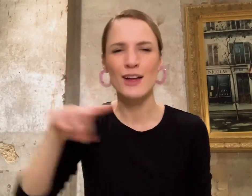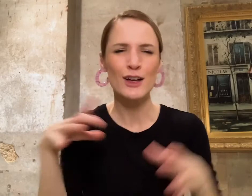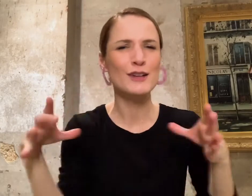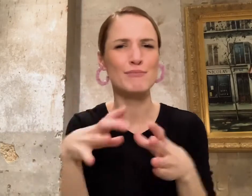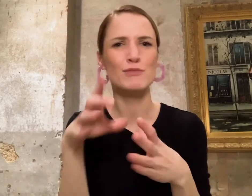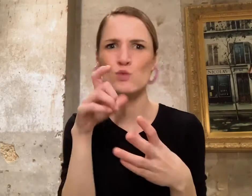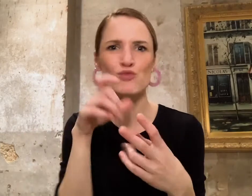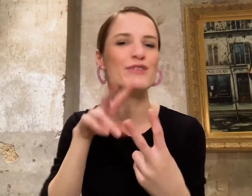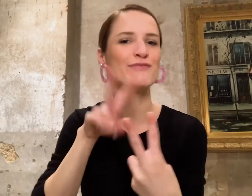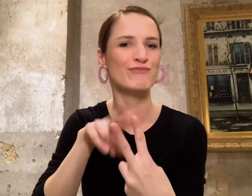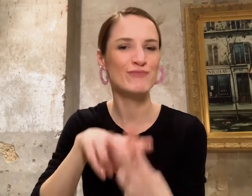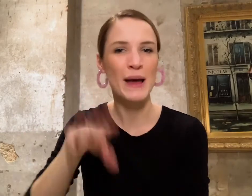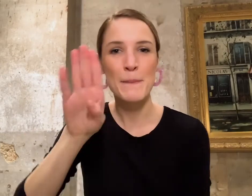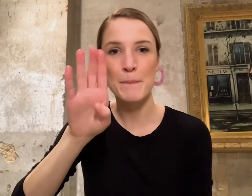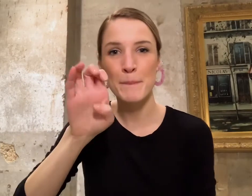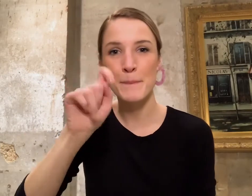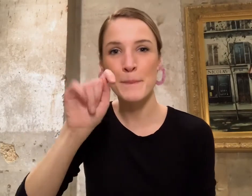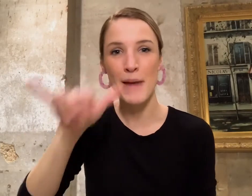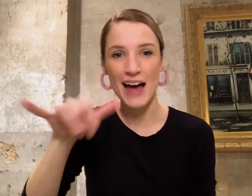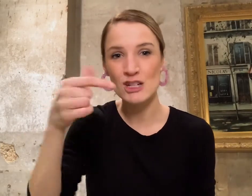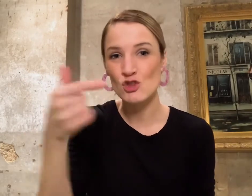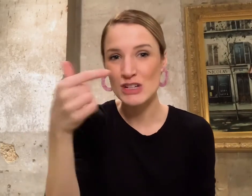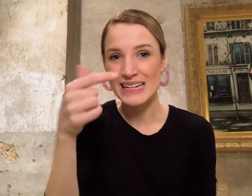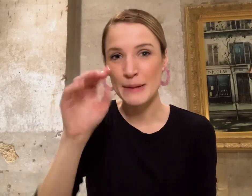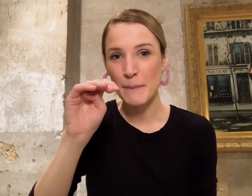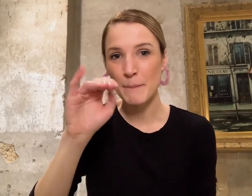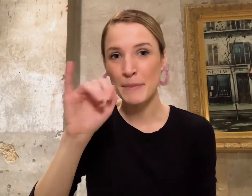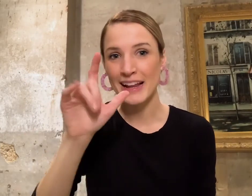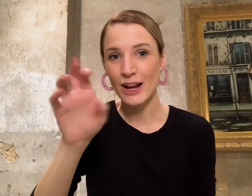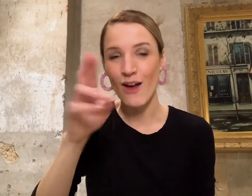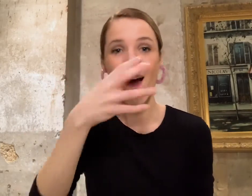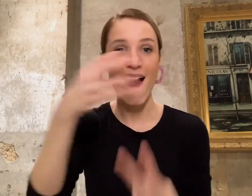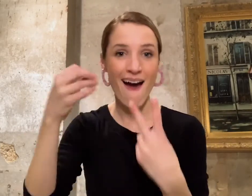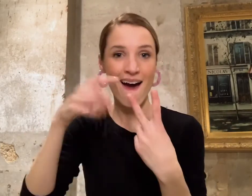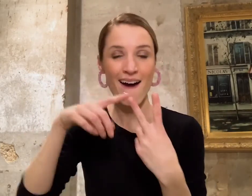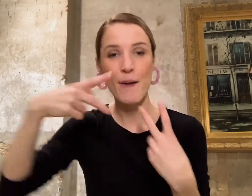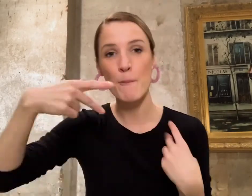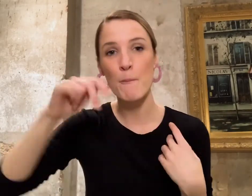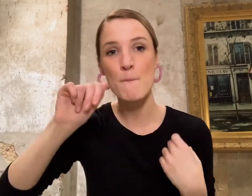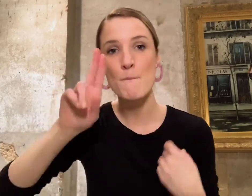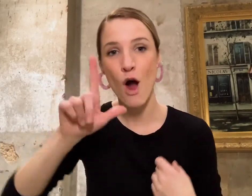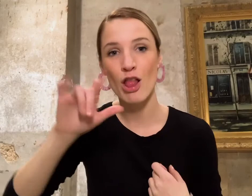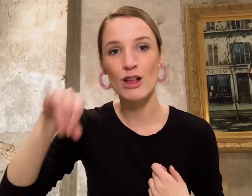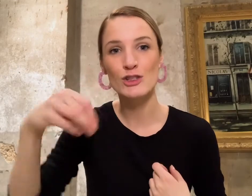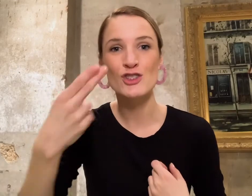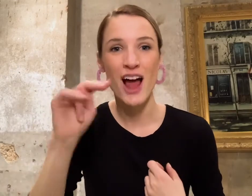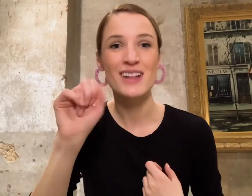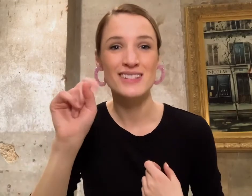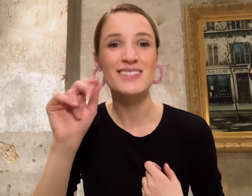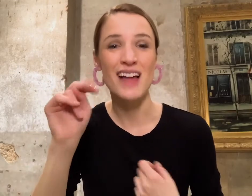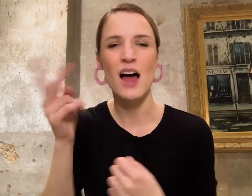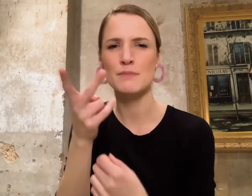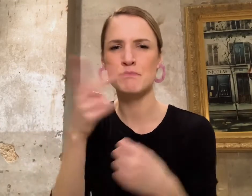At this workshop, led by Betty G. Miller and Paul Johnston,